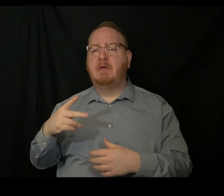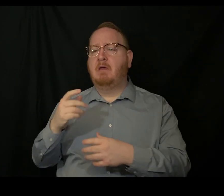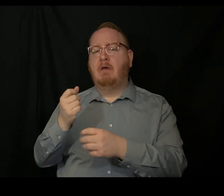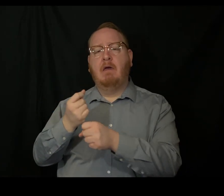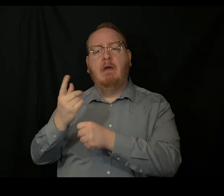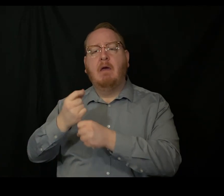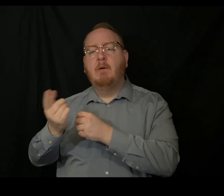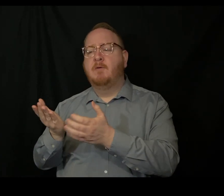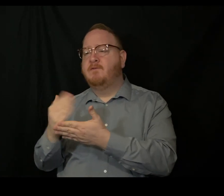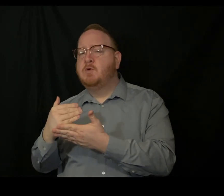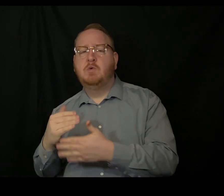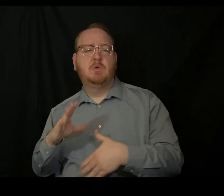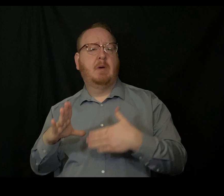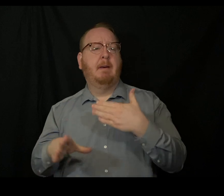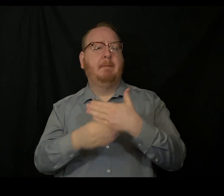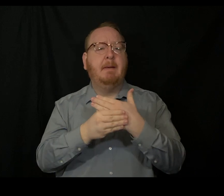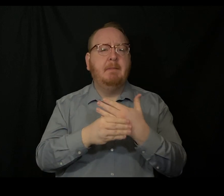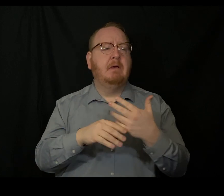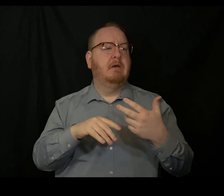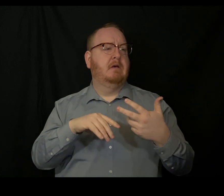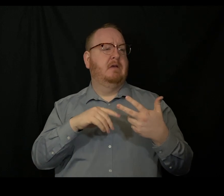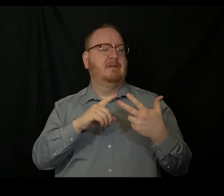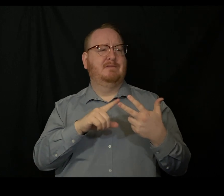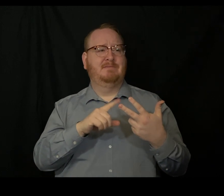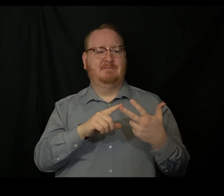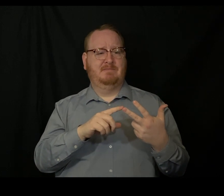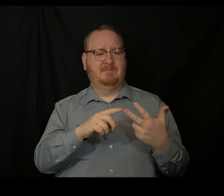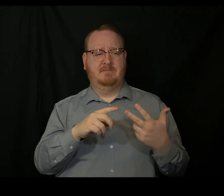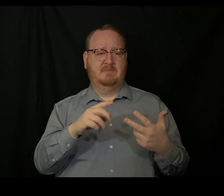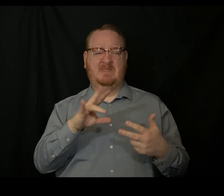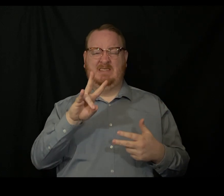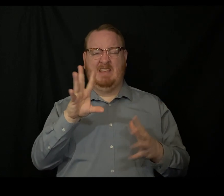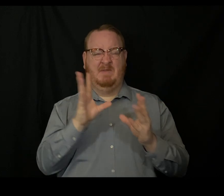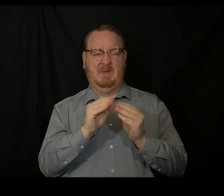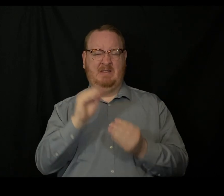amendment whether it's number three and a series of seven is